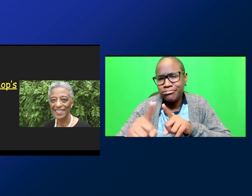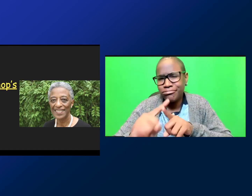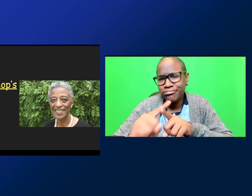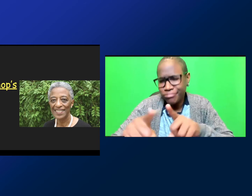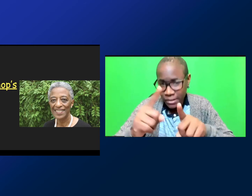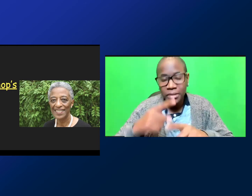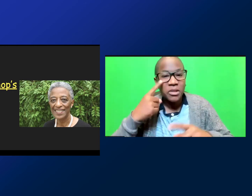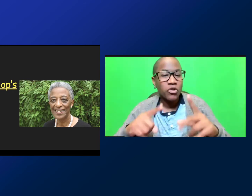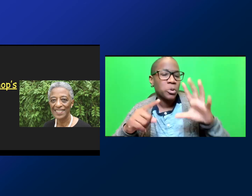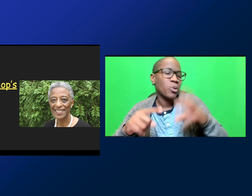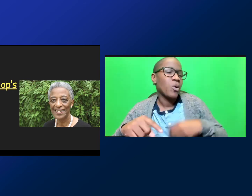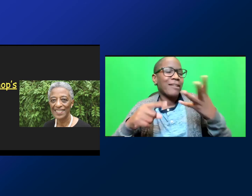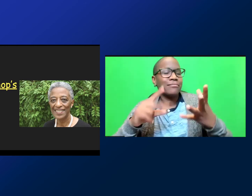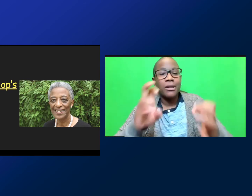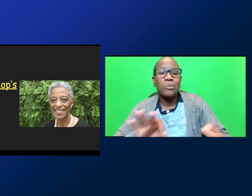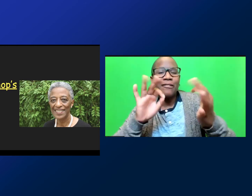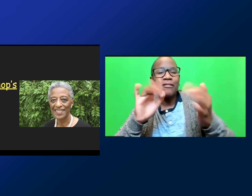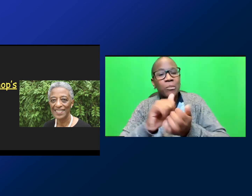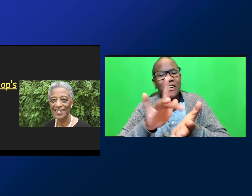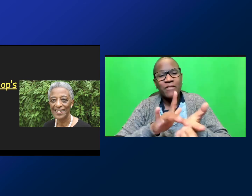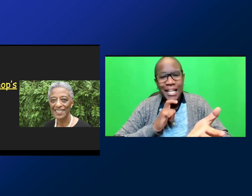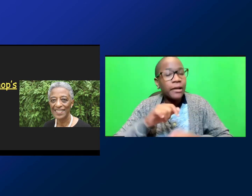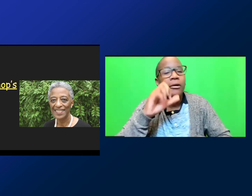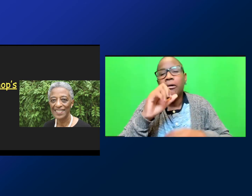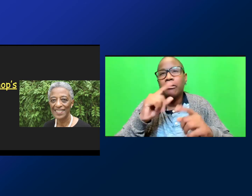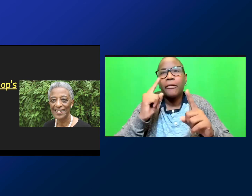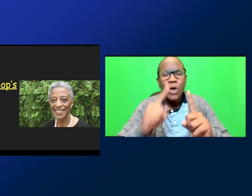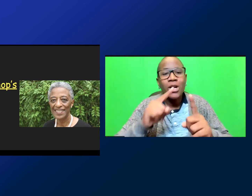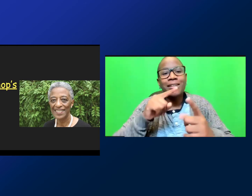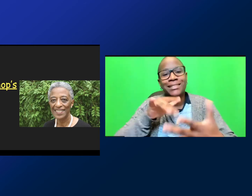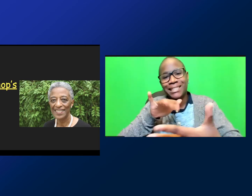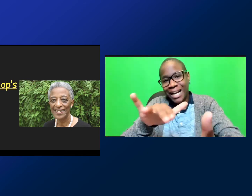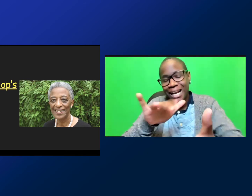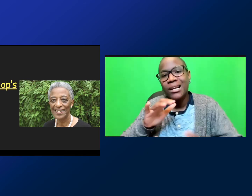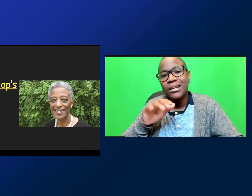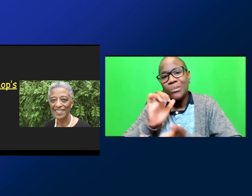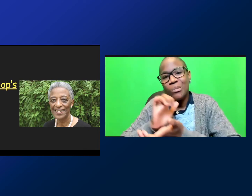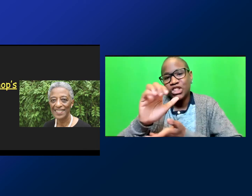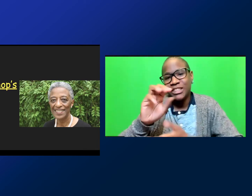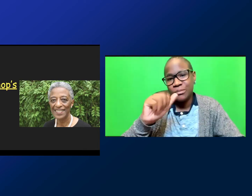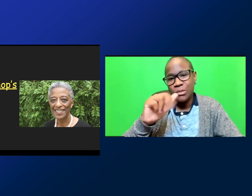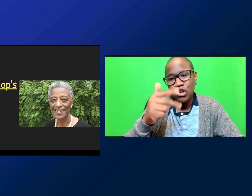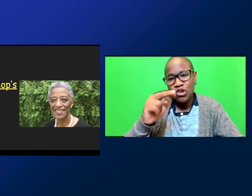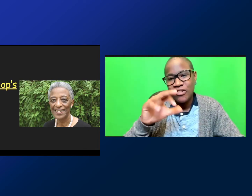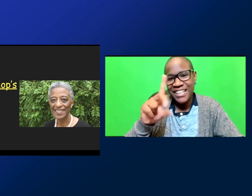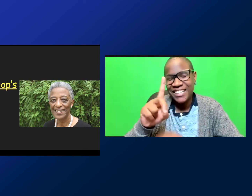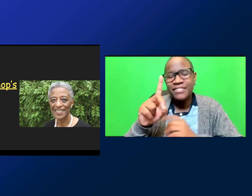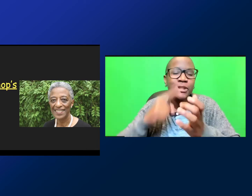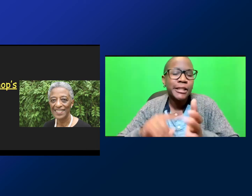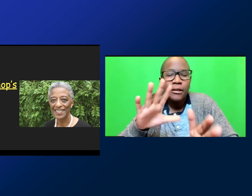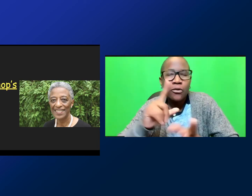about identity you know lgbtq white black privileged you know wealthy what have you